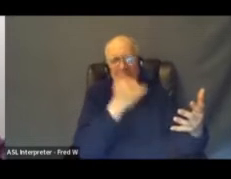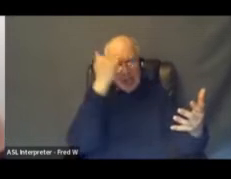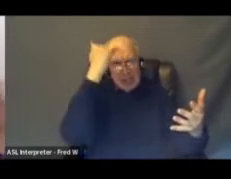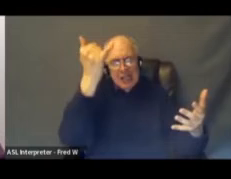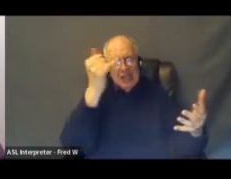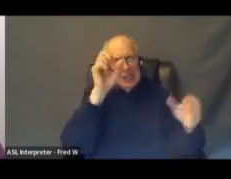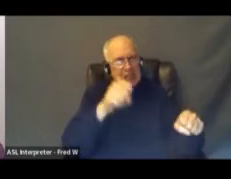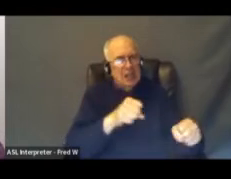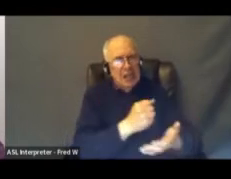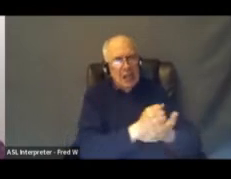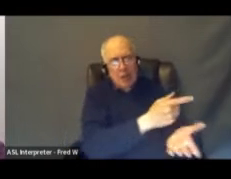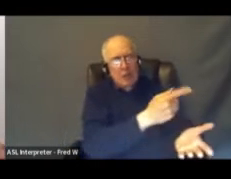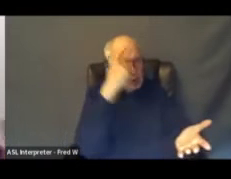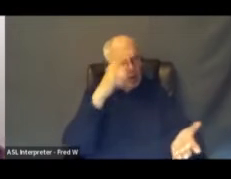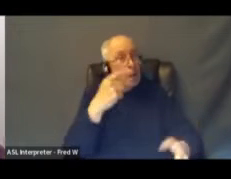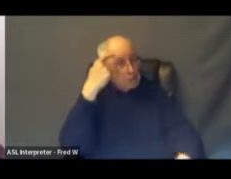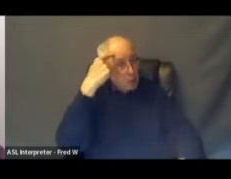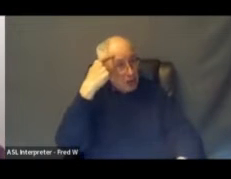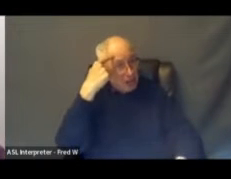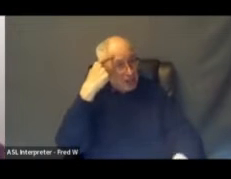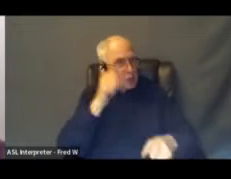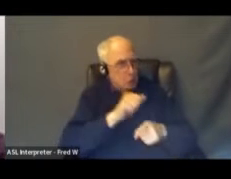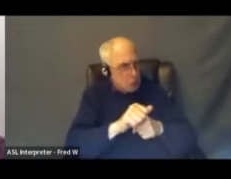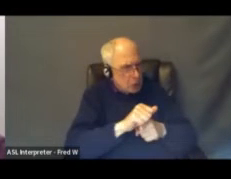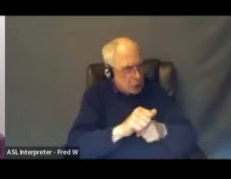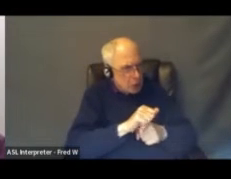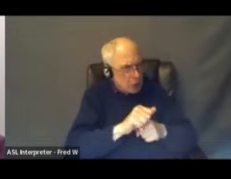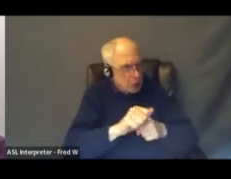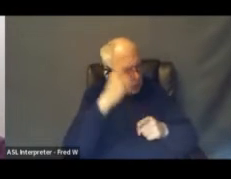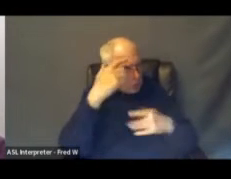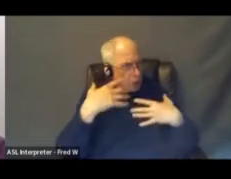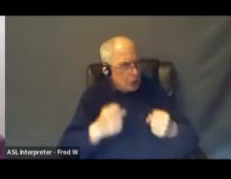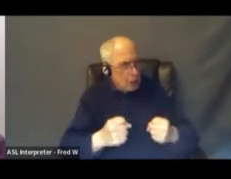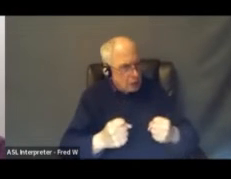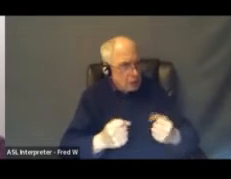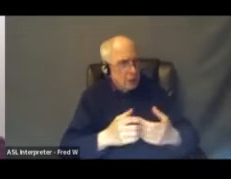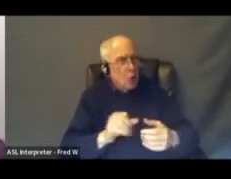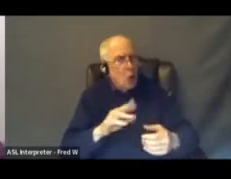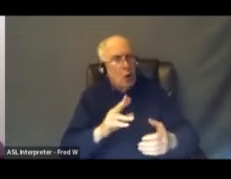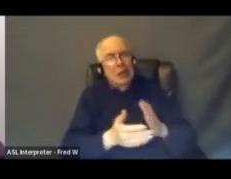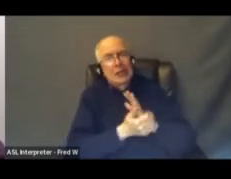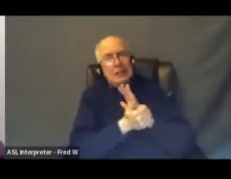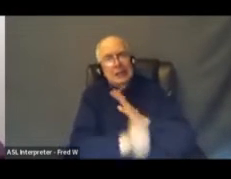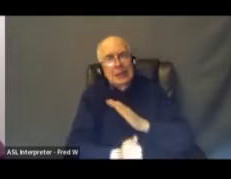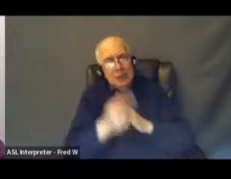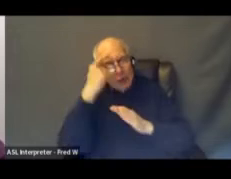brain retraining, finding some recovery and healing, or skills and strategies to compensate for the way that the brain has